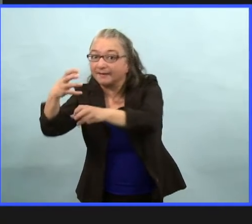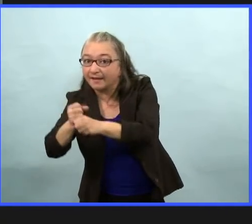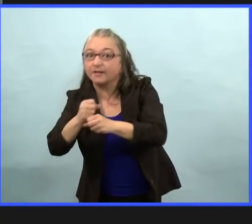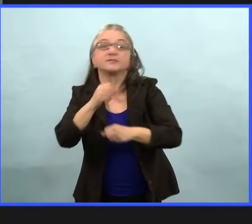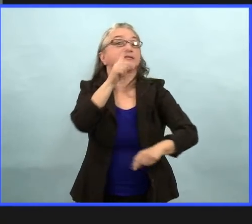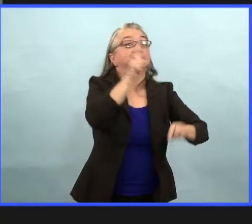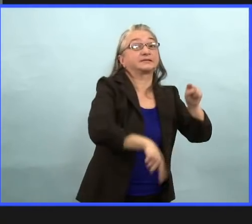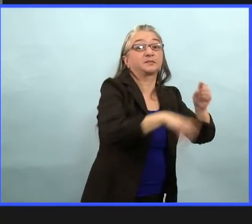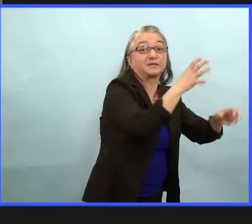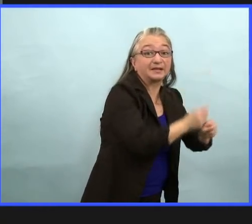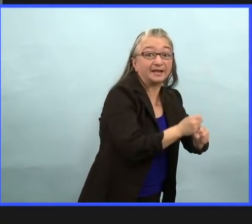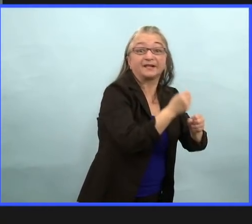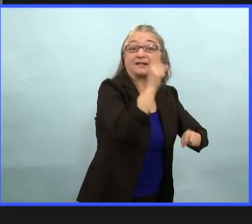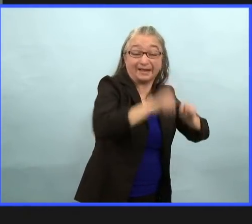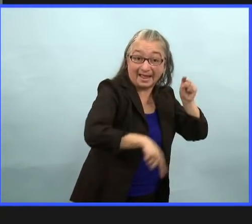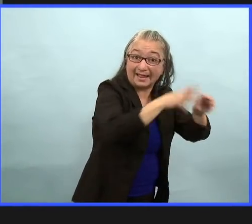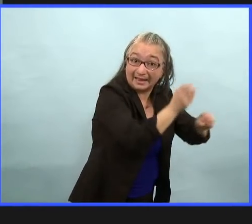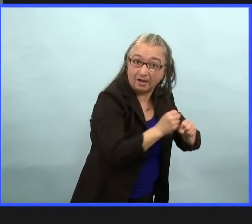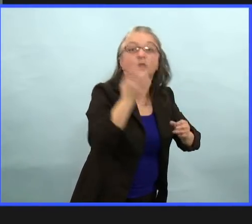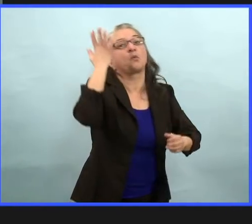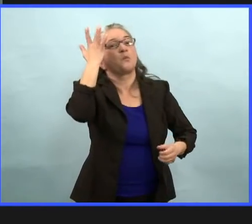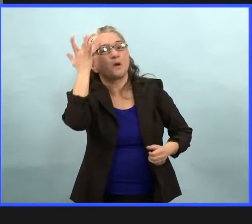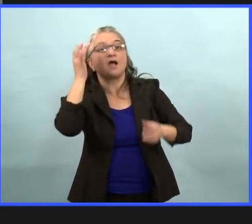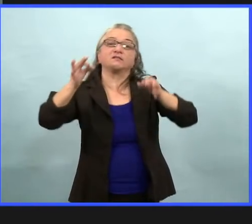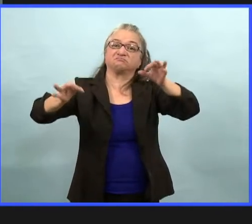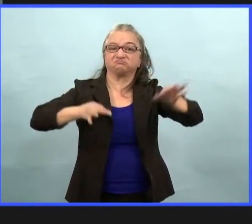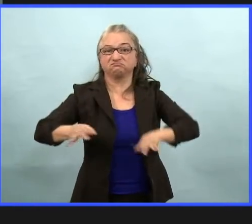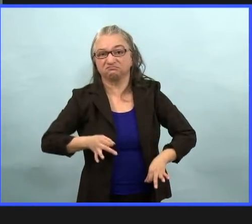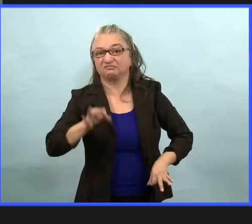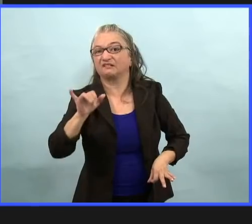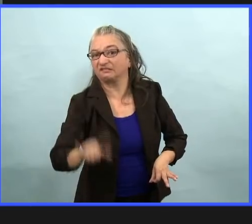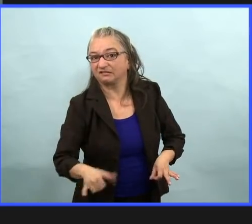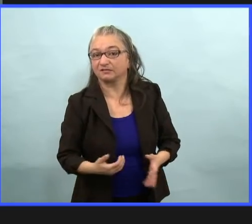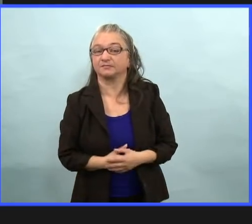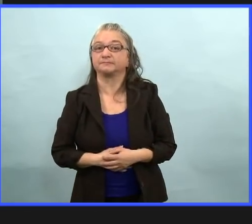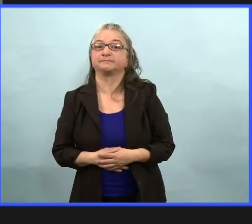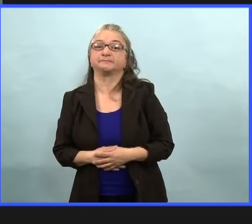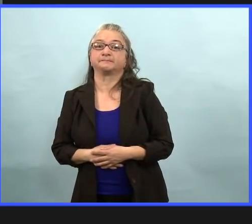okay thanks for that and uh no follow-up for me uh both the questions that i had in